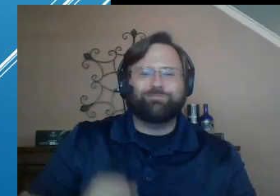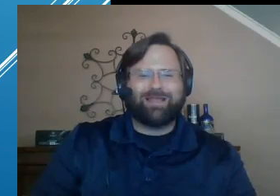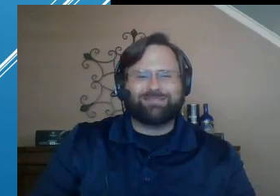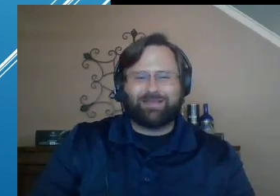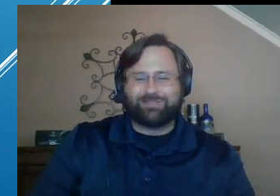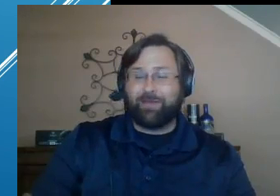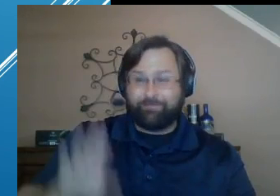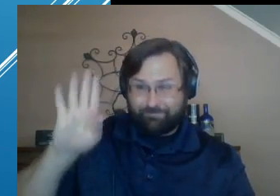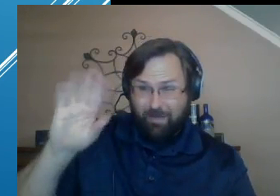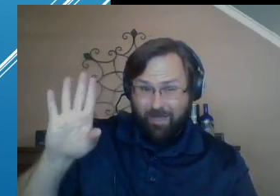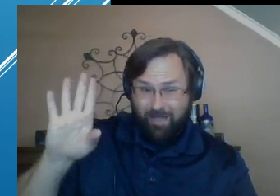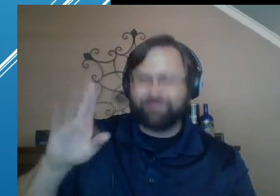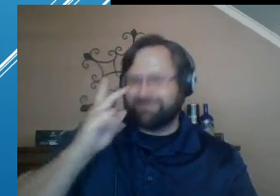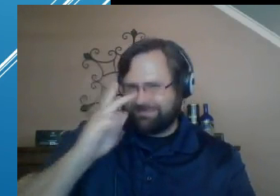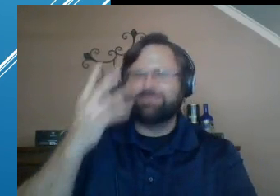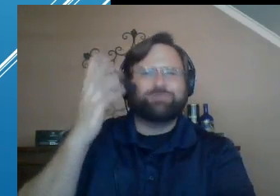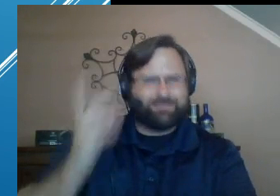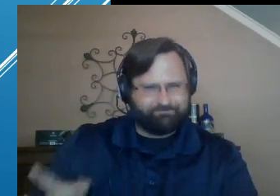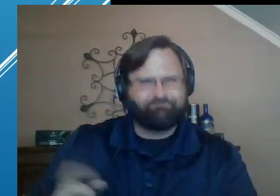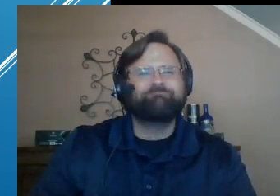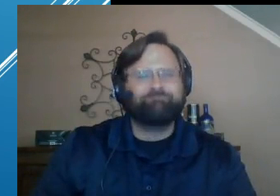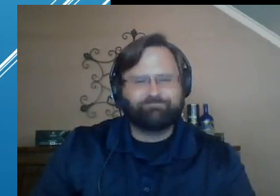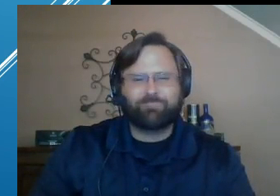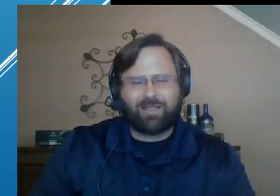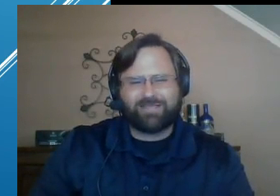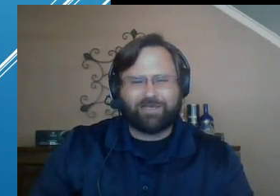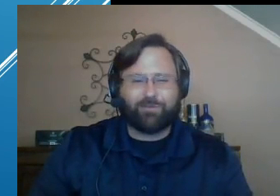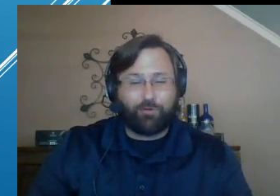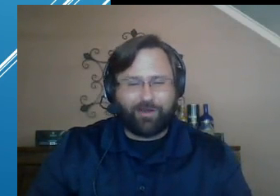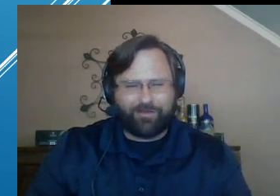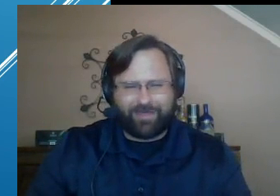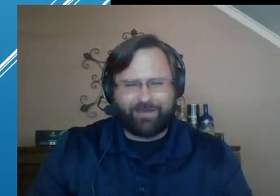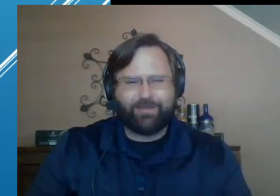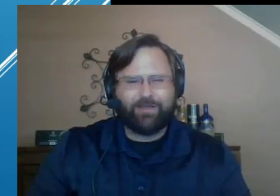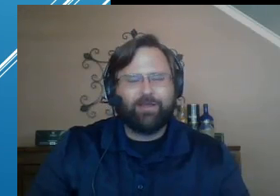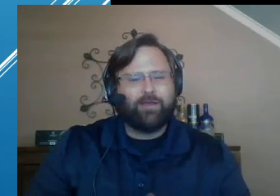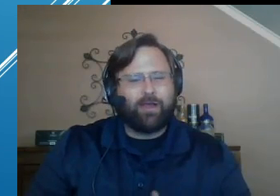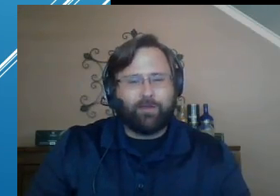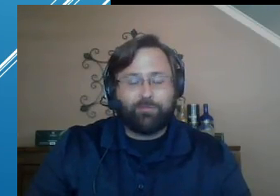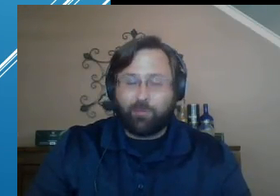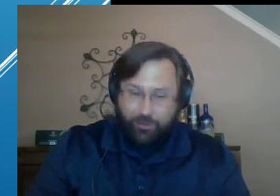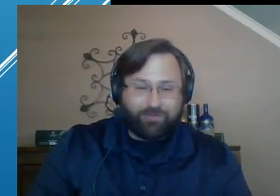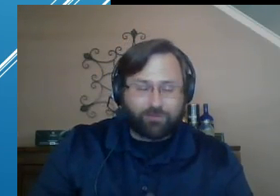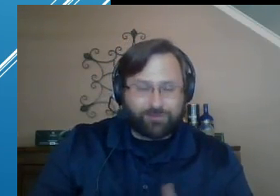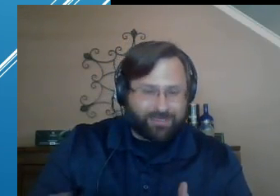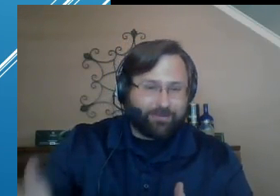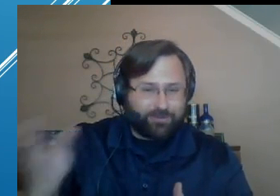oh I signed it this way i signed it with the pronoun at the end but I could have also signed it